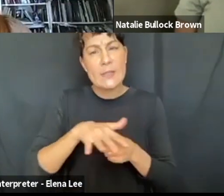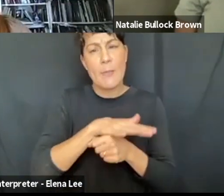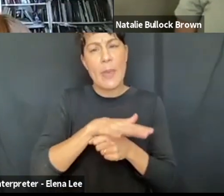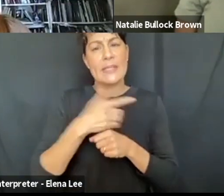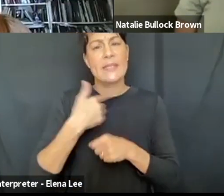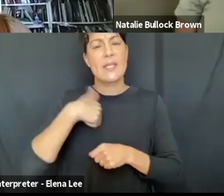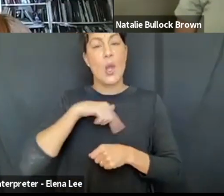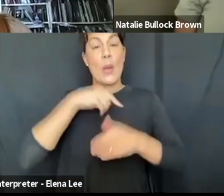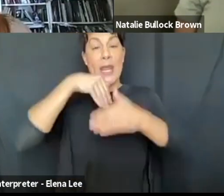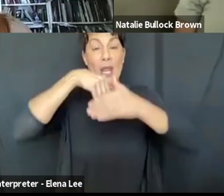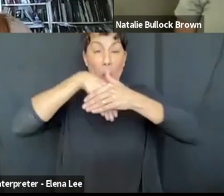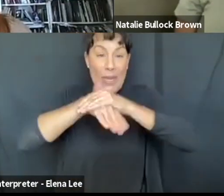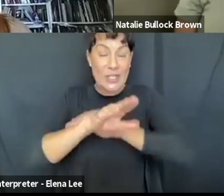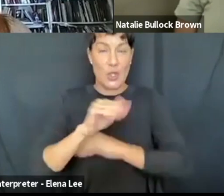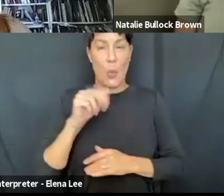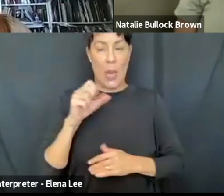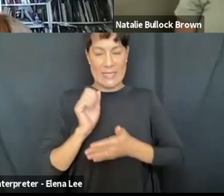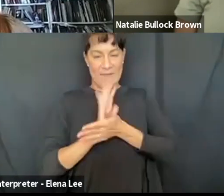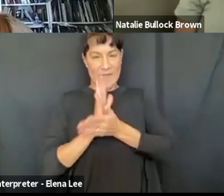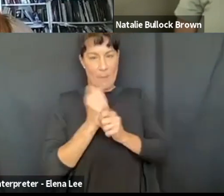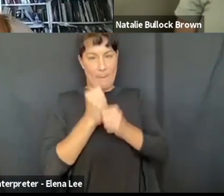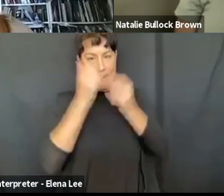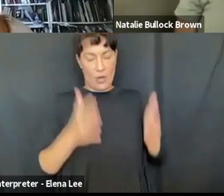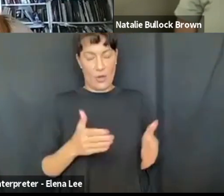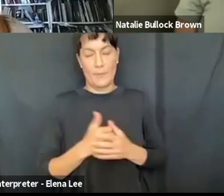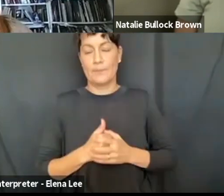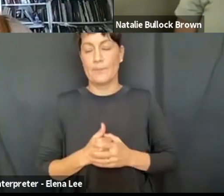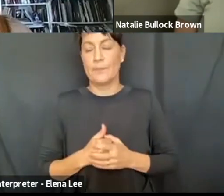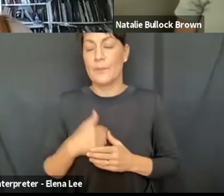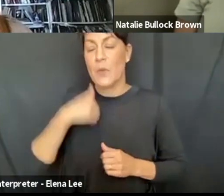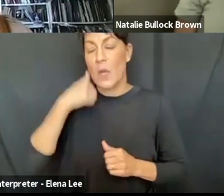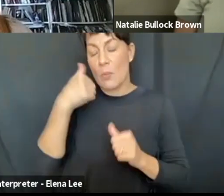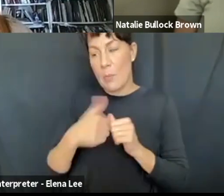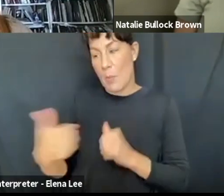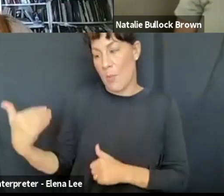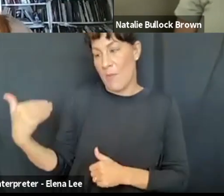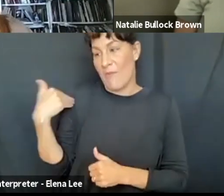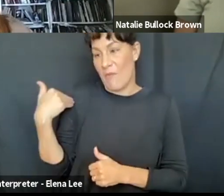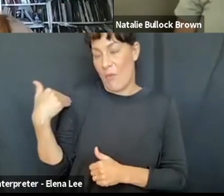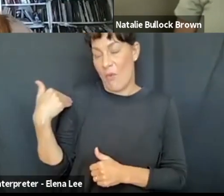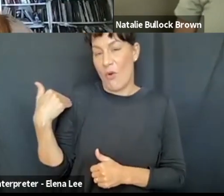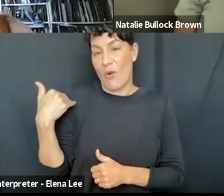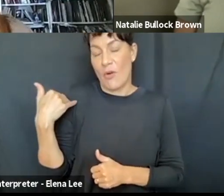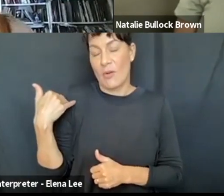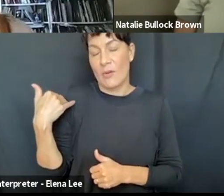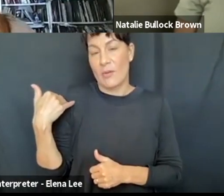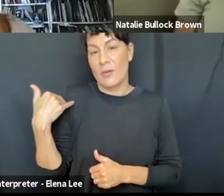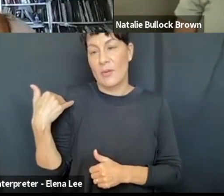And I know that on a call that we had beforehand, you talked about an attachment relationship